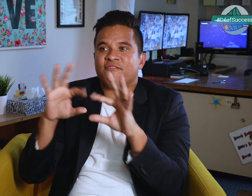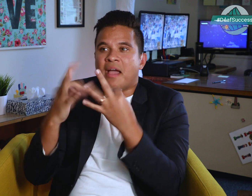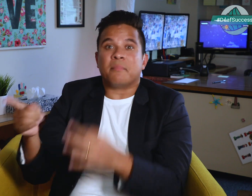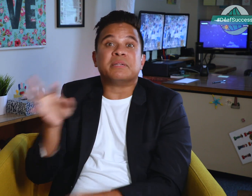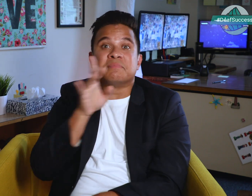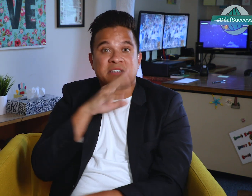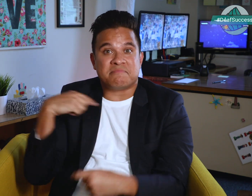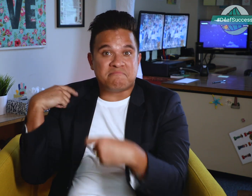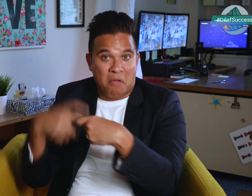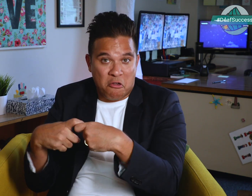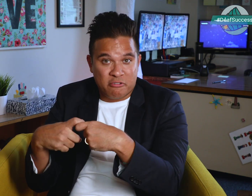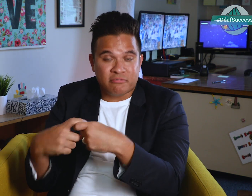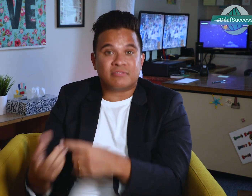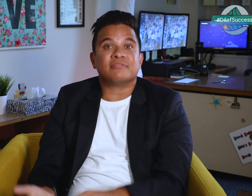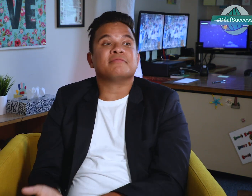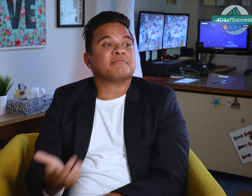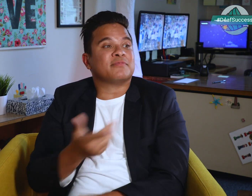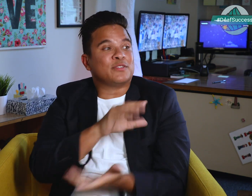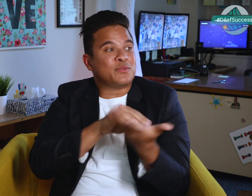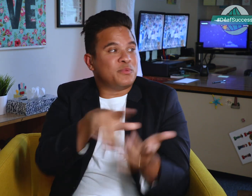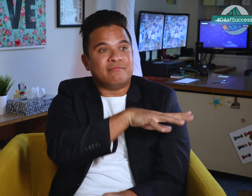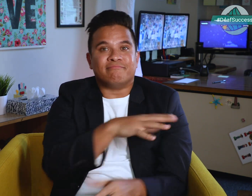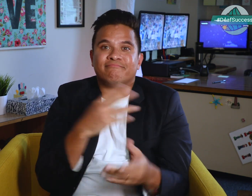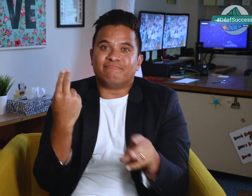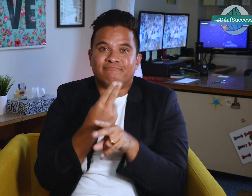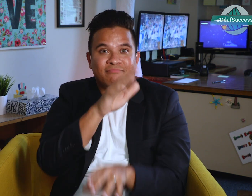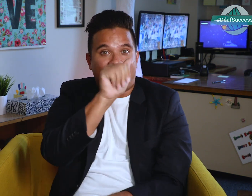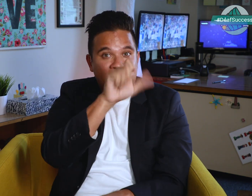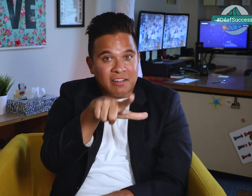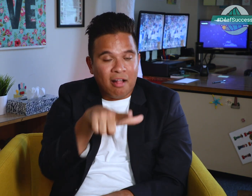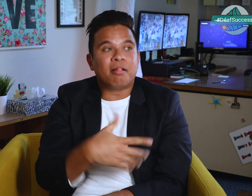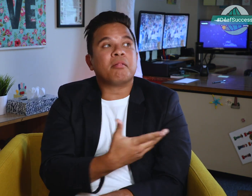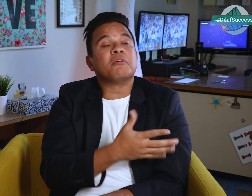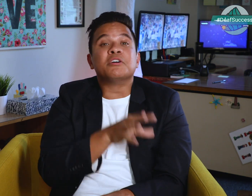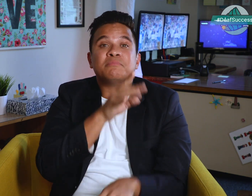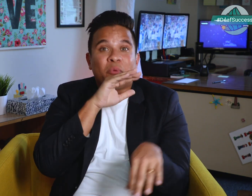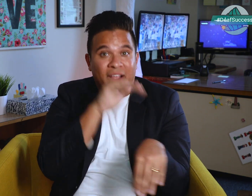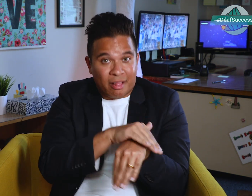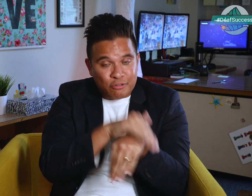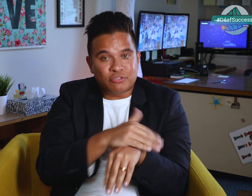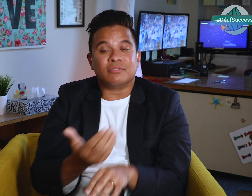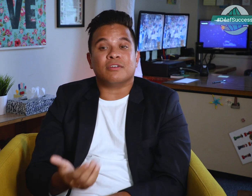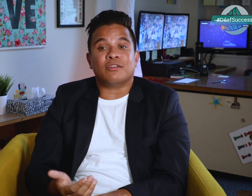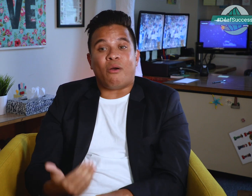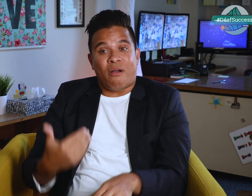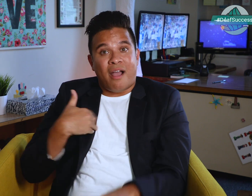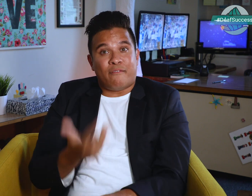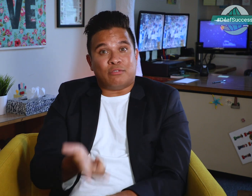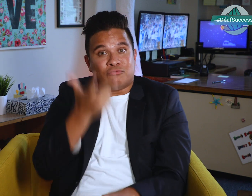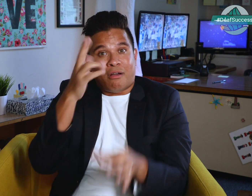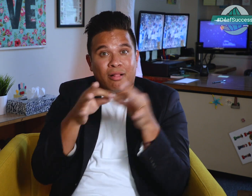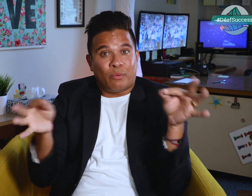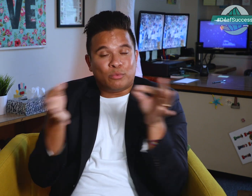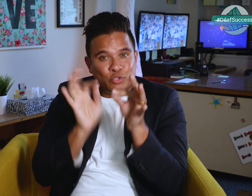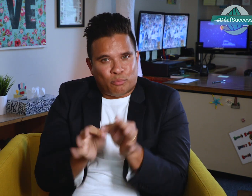been a language barrier. We have families who speak Spanish while their children use American Sign Language and English.